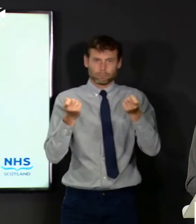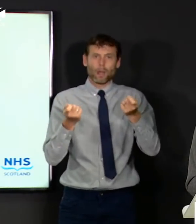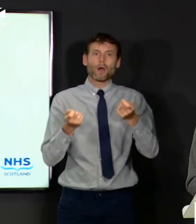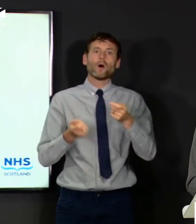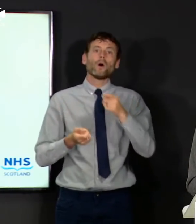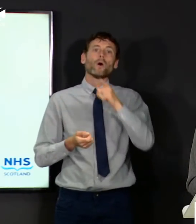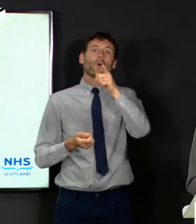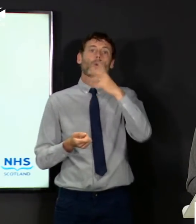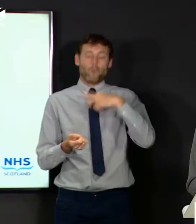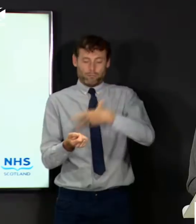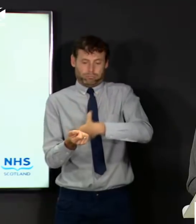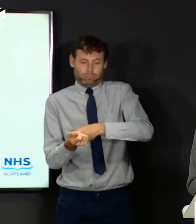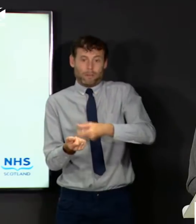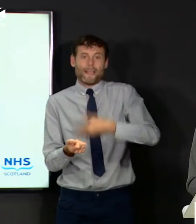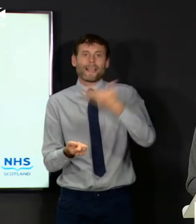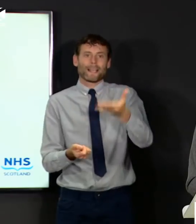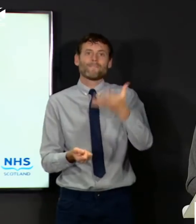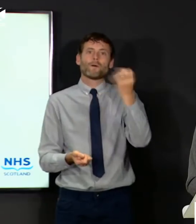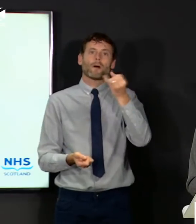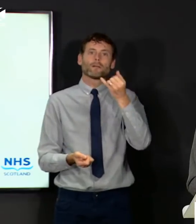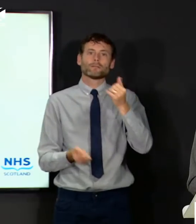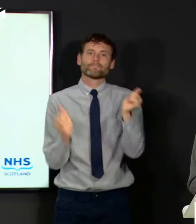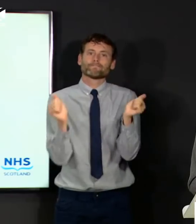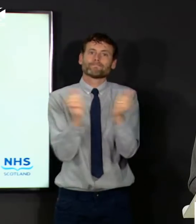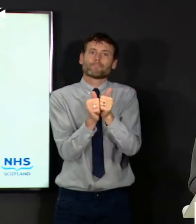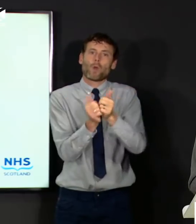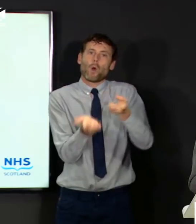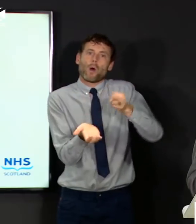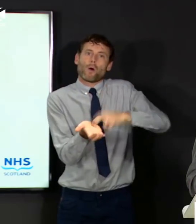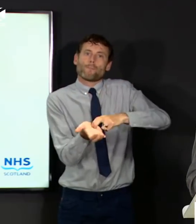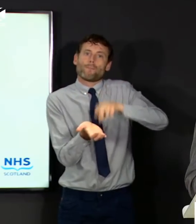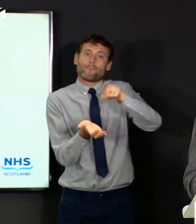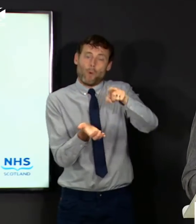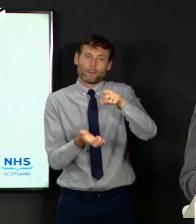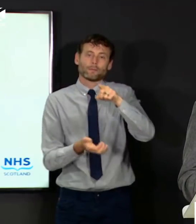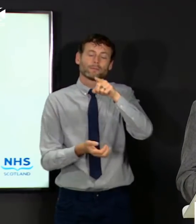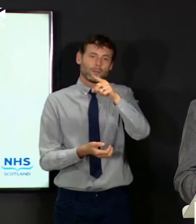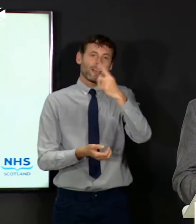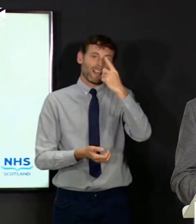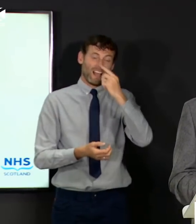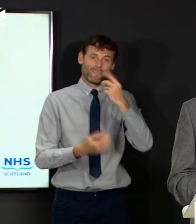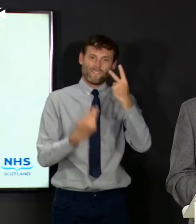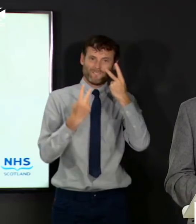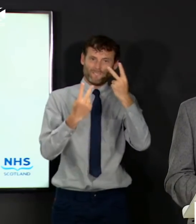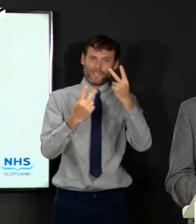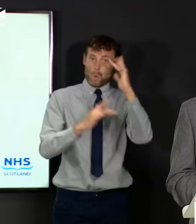scotblood.co.uk or call 0345 90 90 999